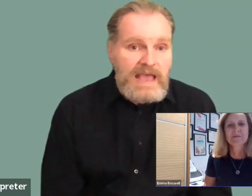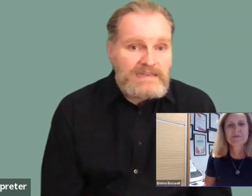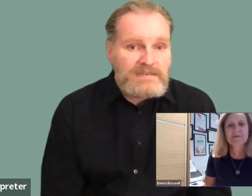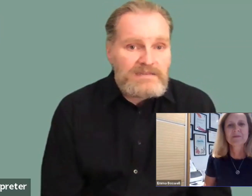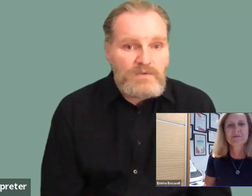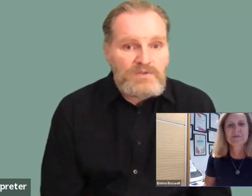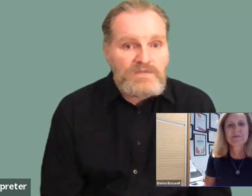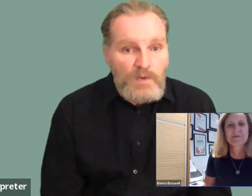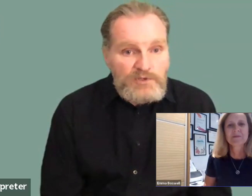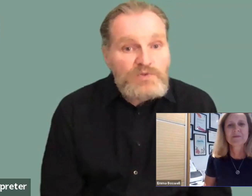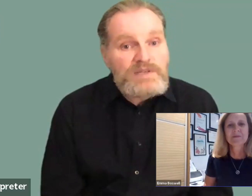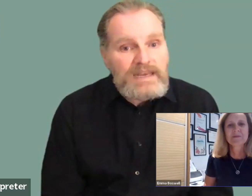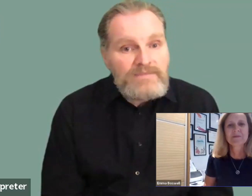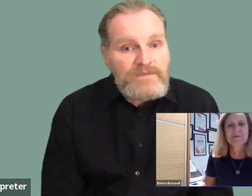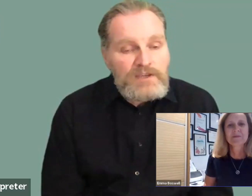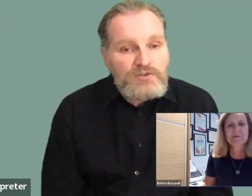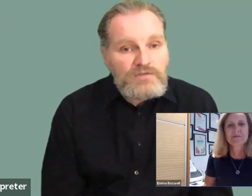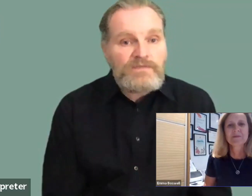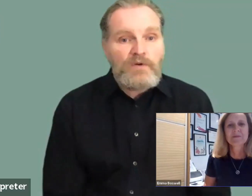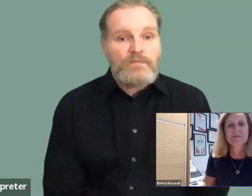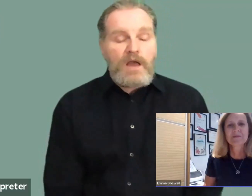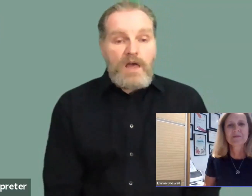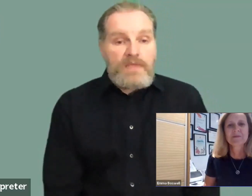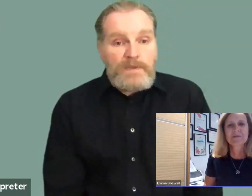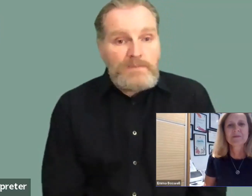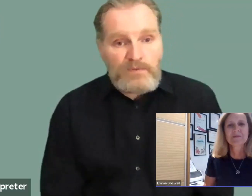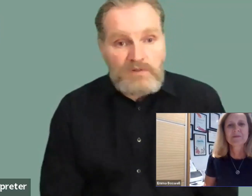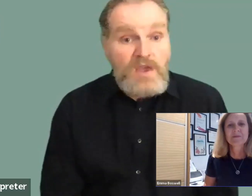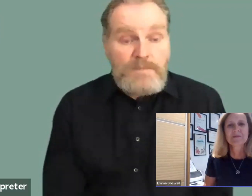and lots of opportunities to get information from other people,